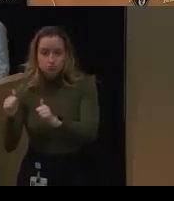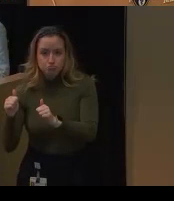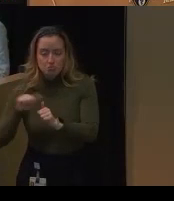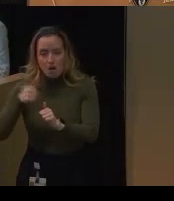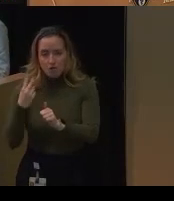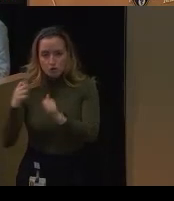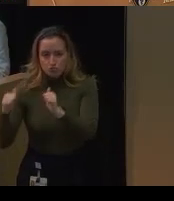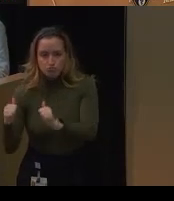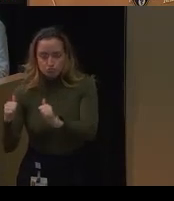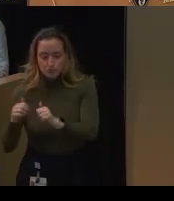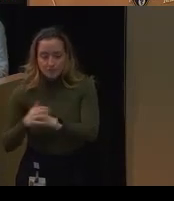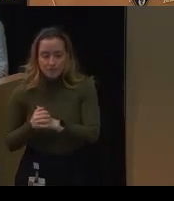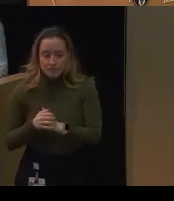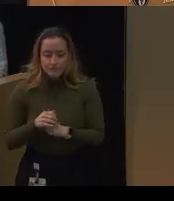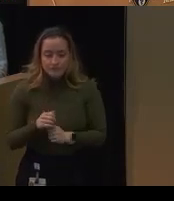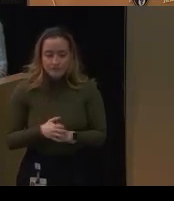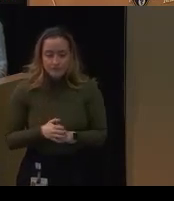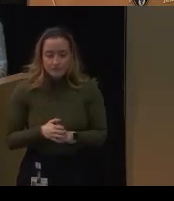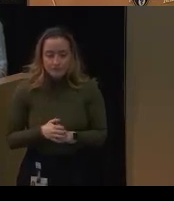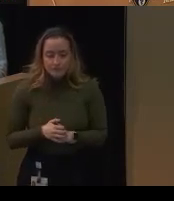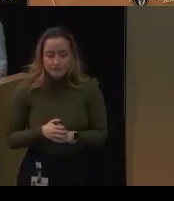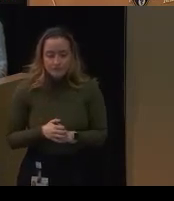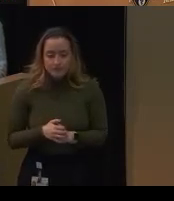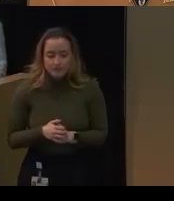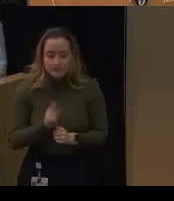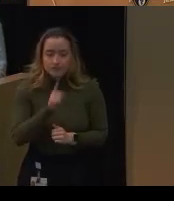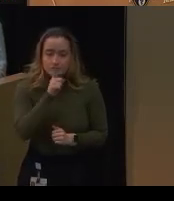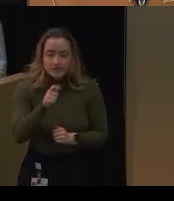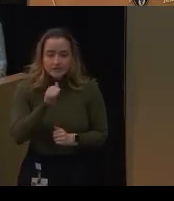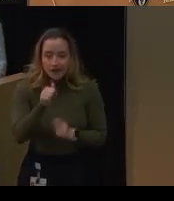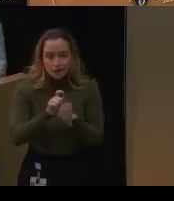results were unchanged after controlling for demographic features and and reading